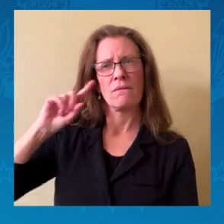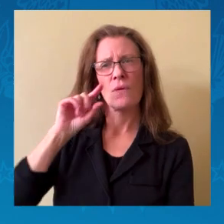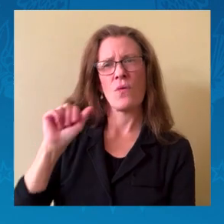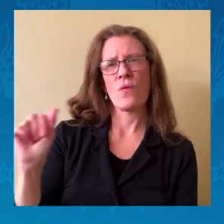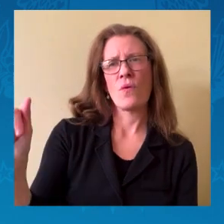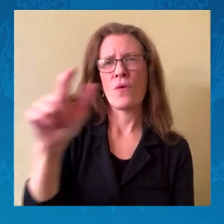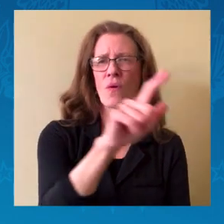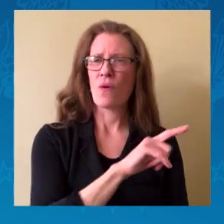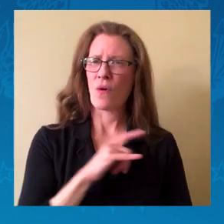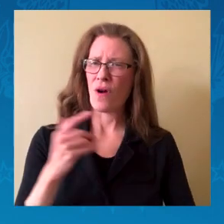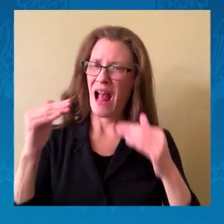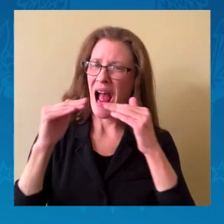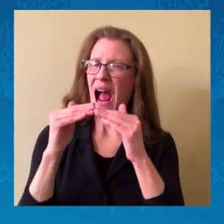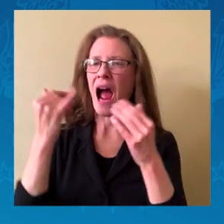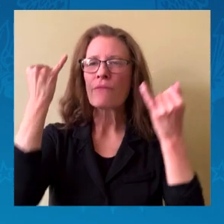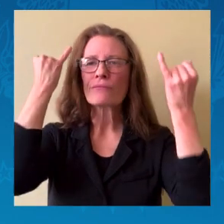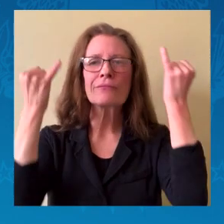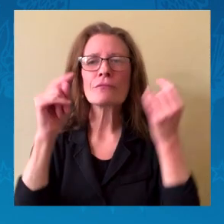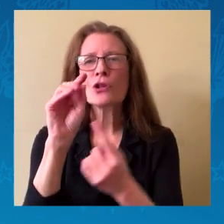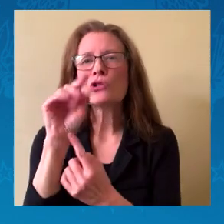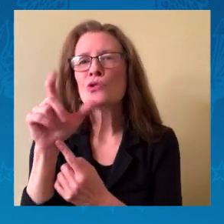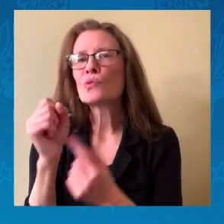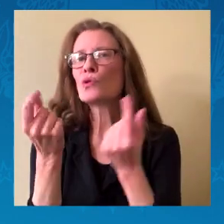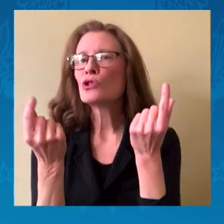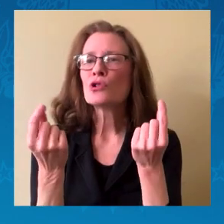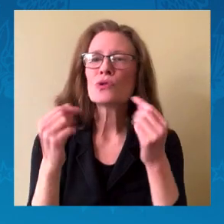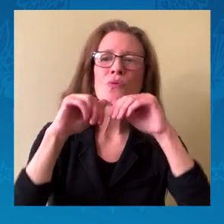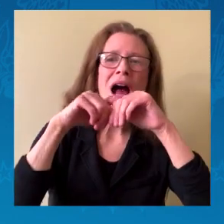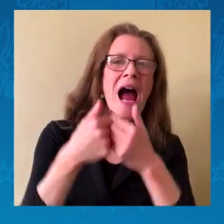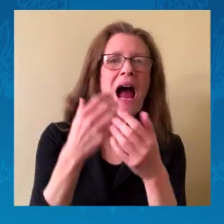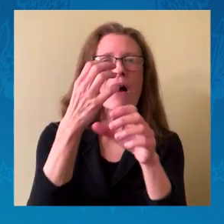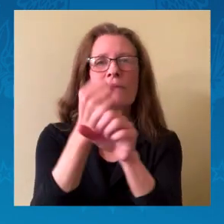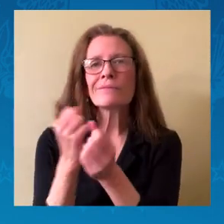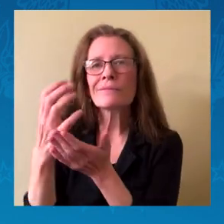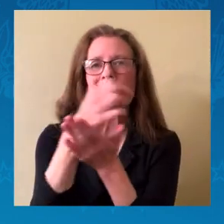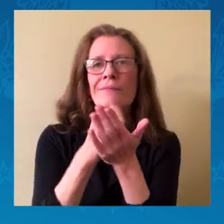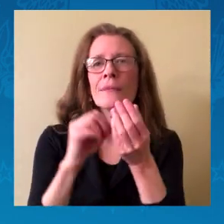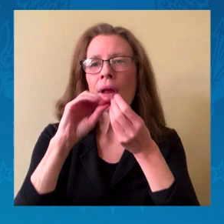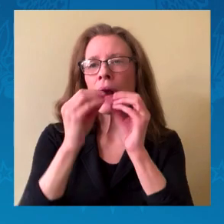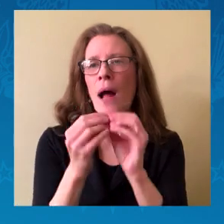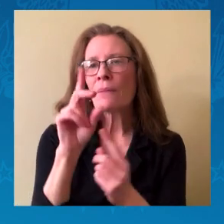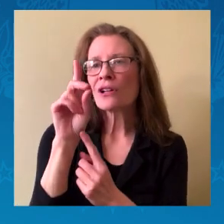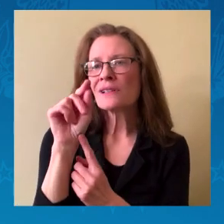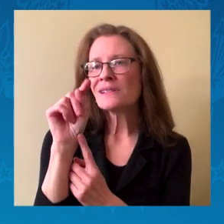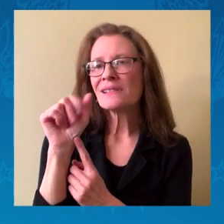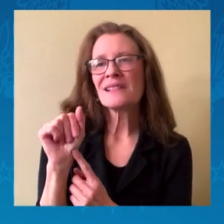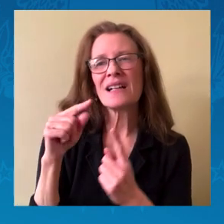and that everyone has the skill set. To actually analyze it in a way that can help them.